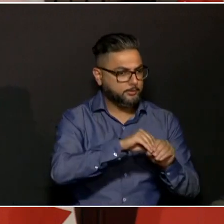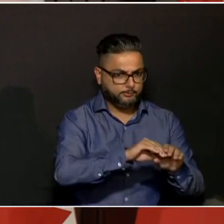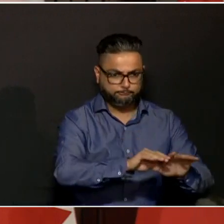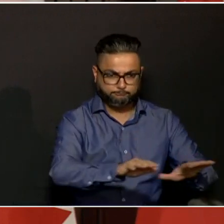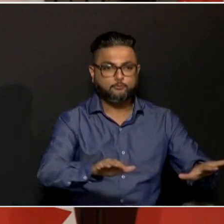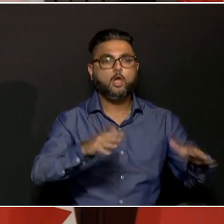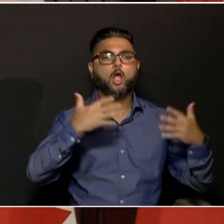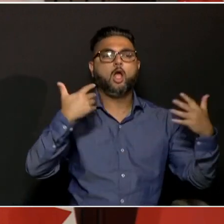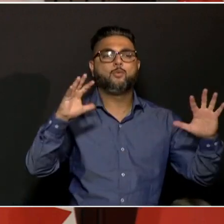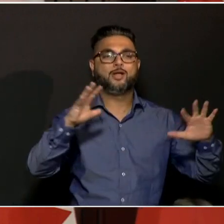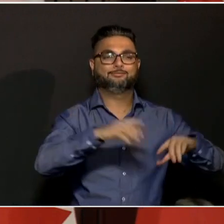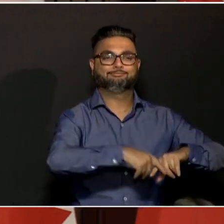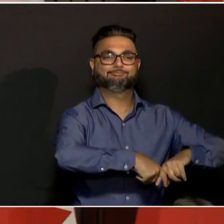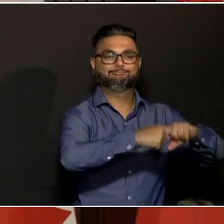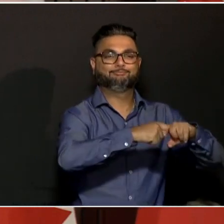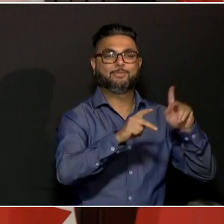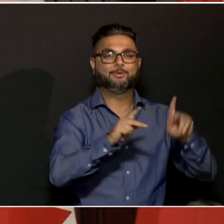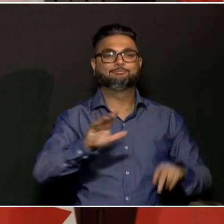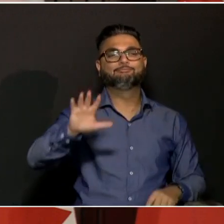Covid-19 without interrupting